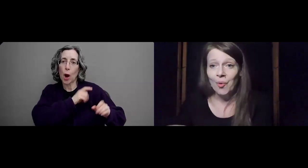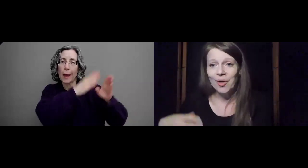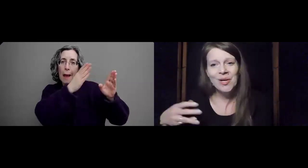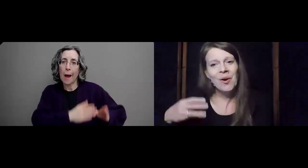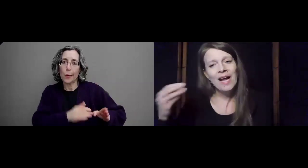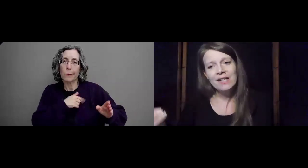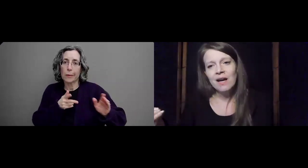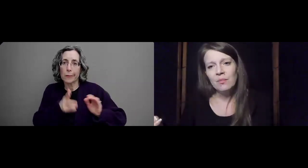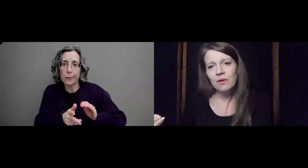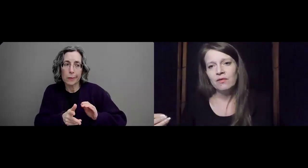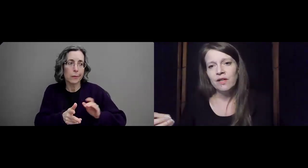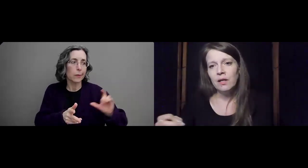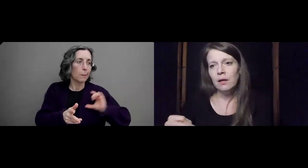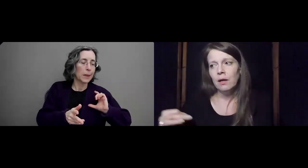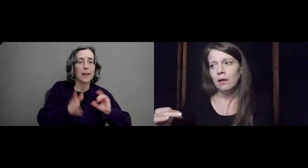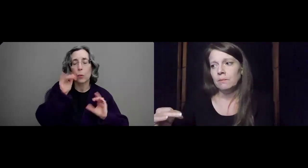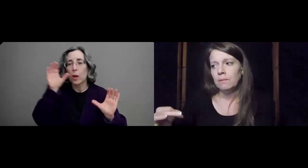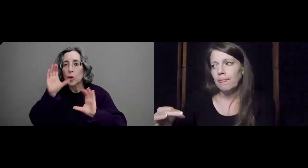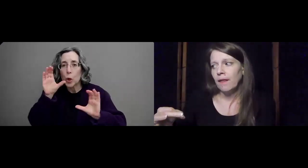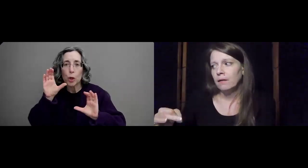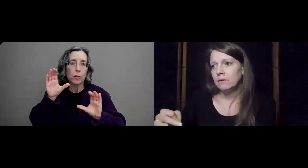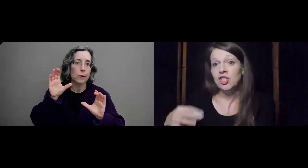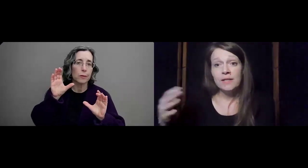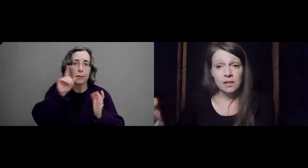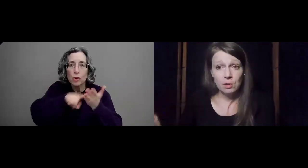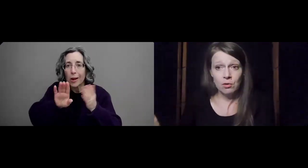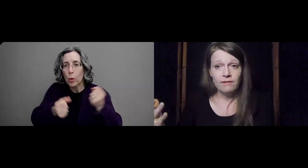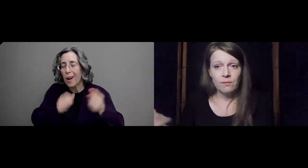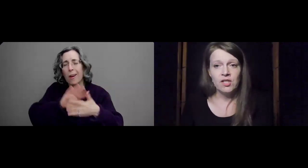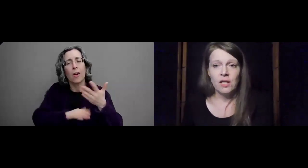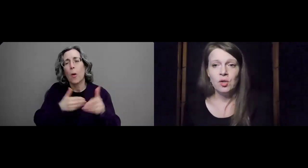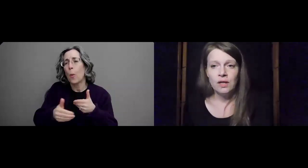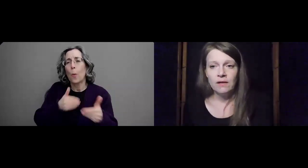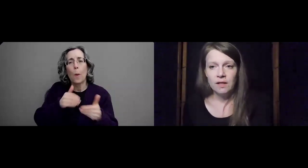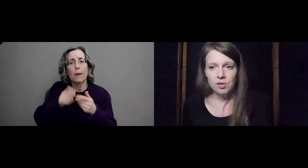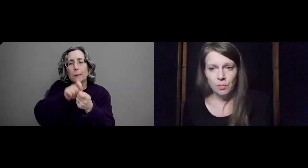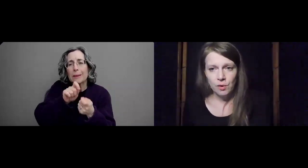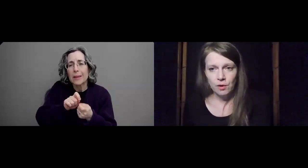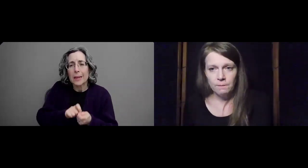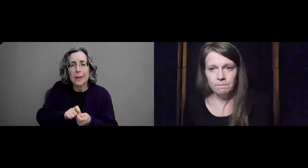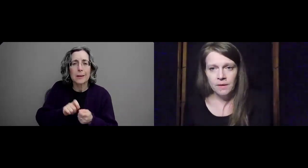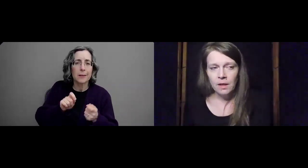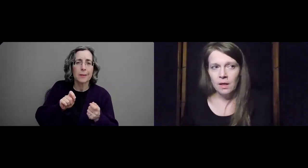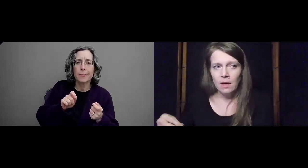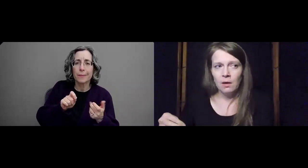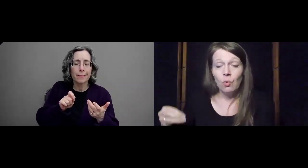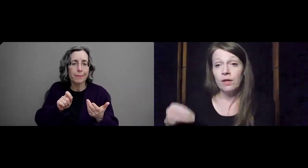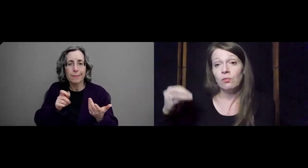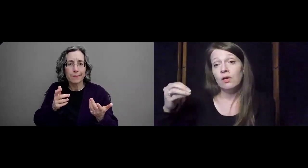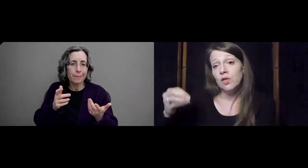you have to stop, and they are going to search your car. Or you know, any type of logistical